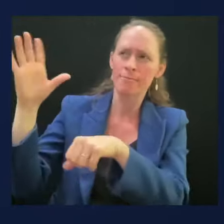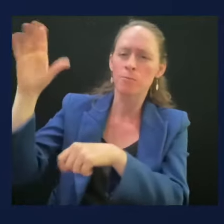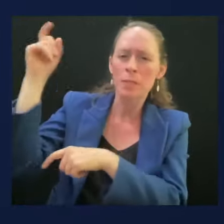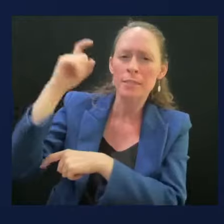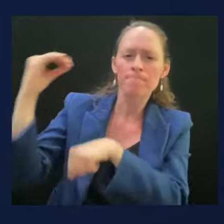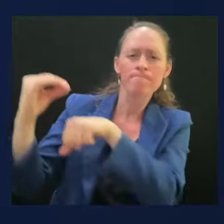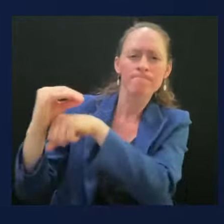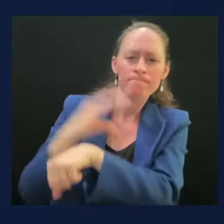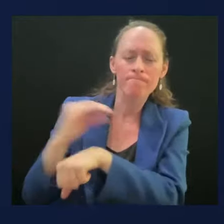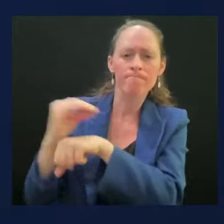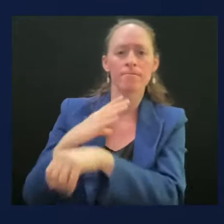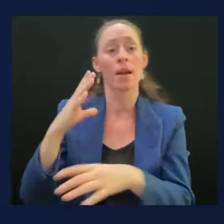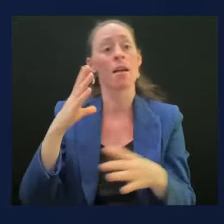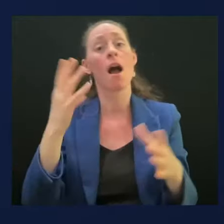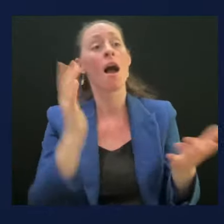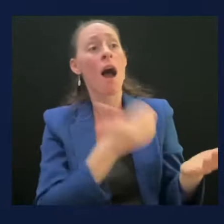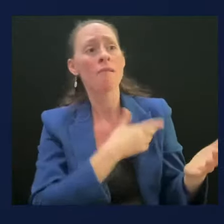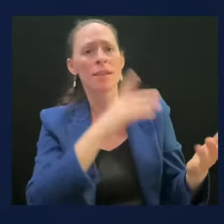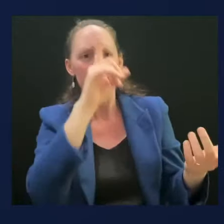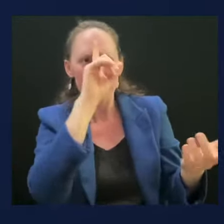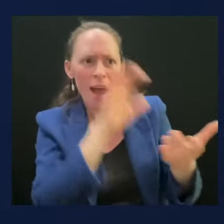In your holy name, I pray. Amen.